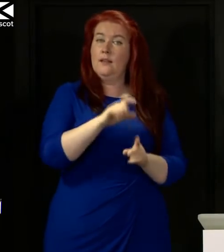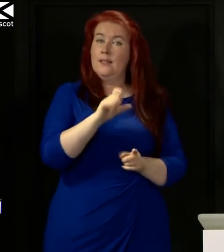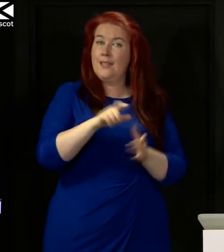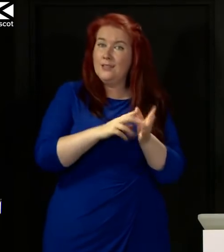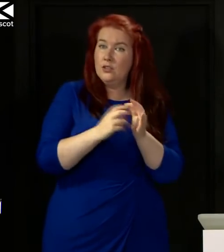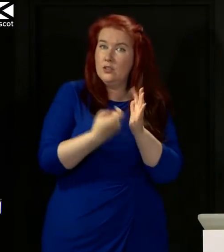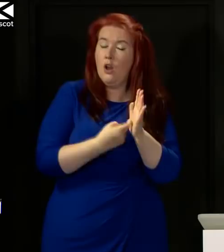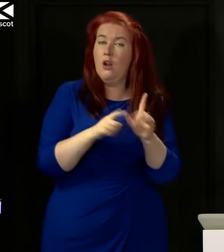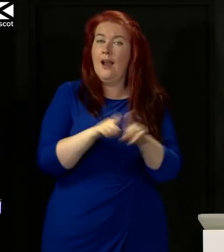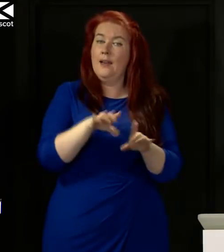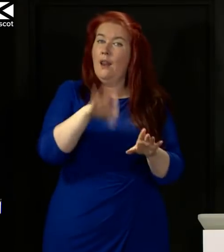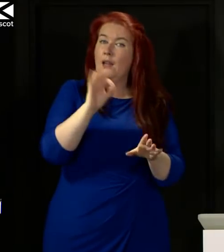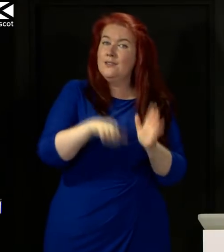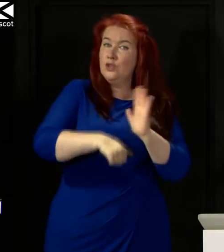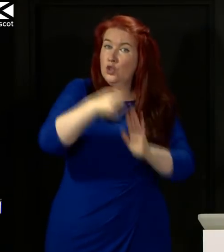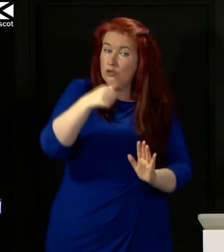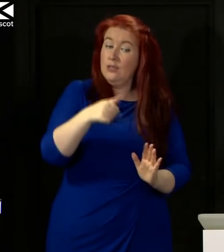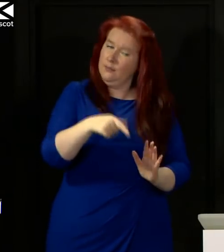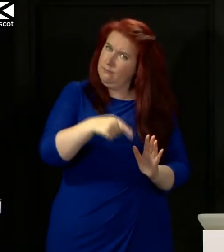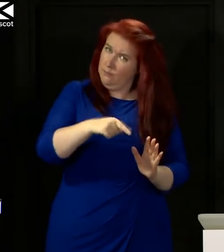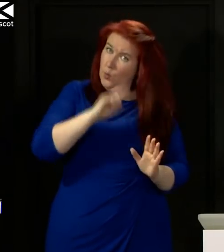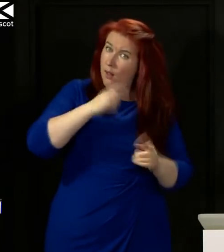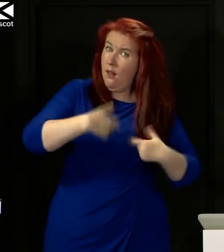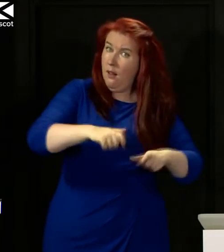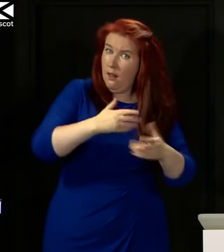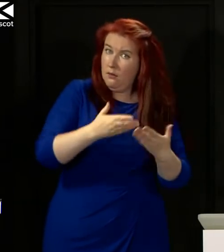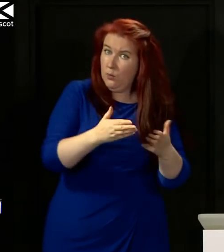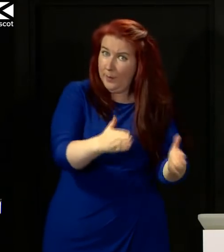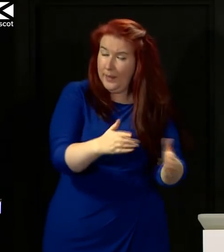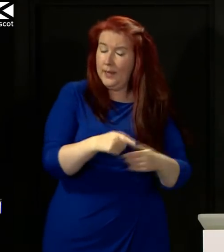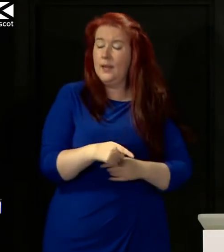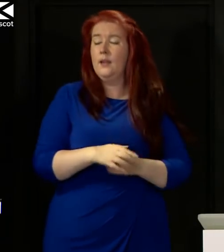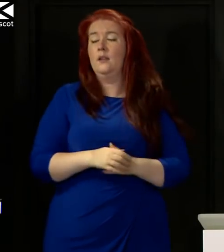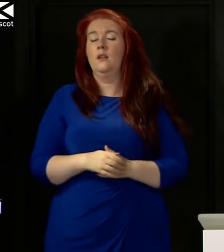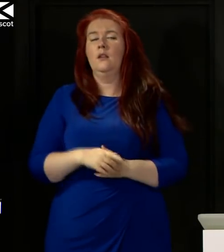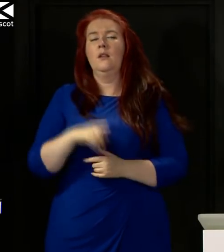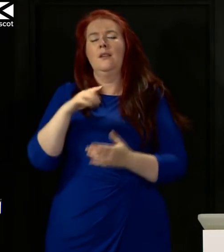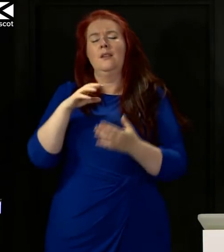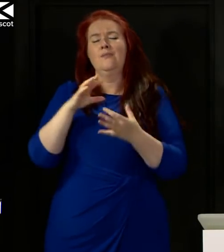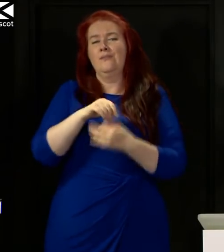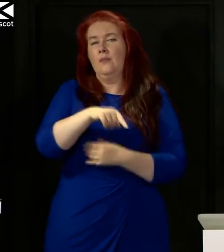and that will continue. The only final point I would make about the NHS is, it is partly